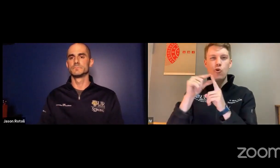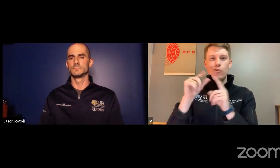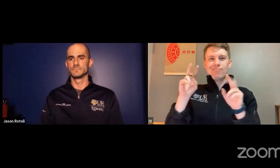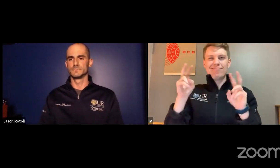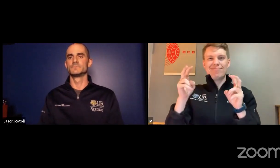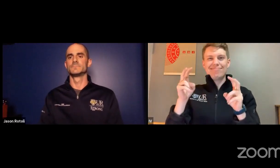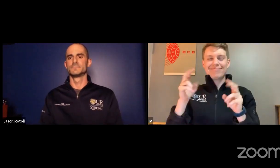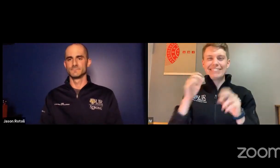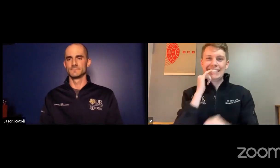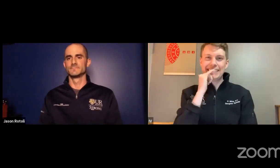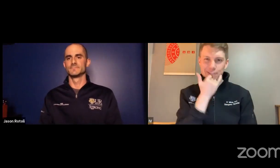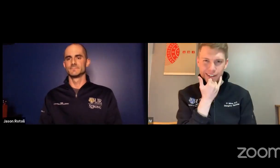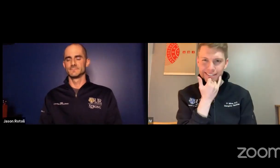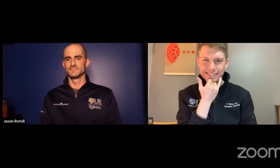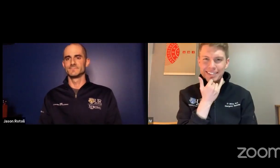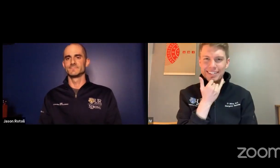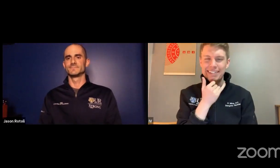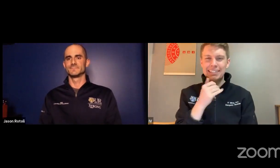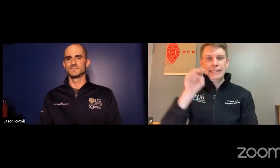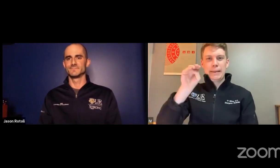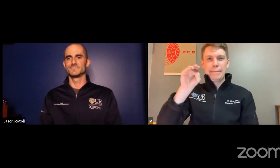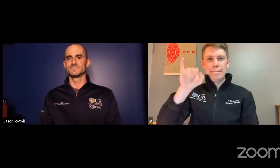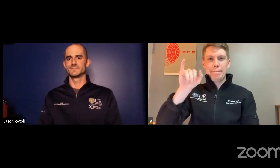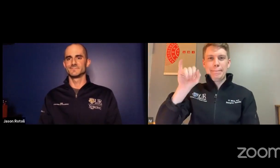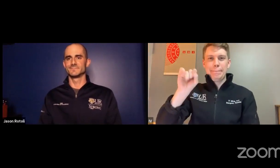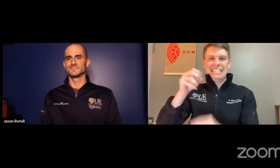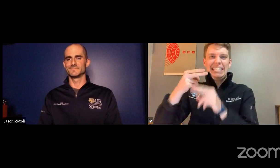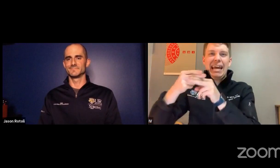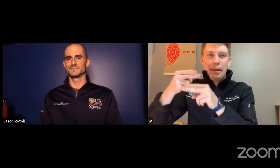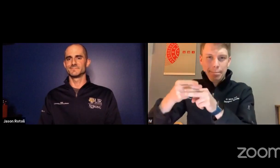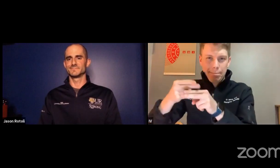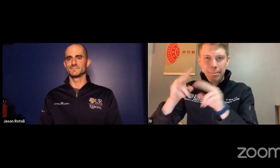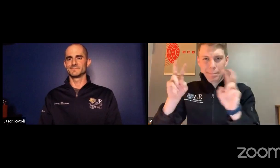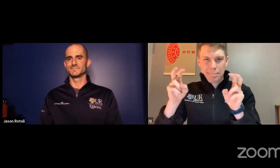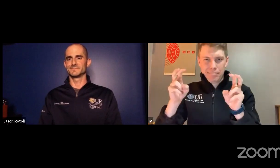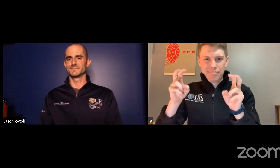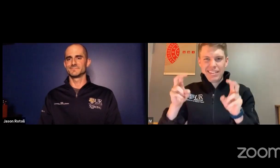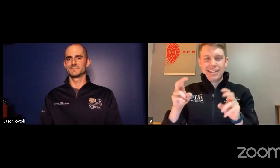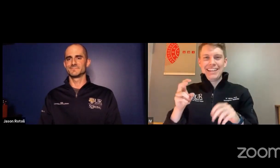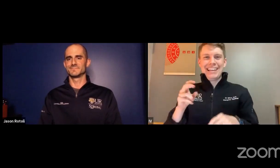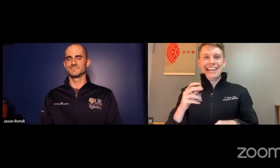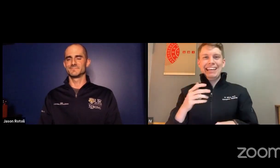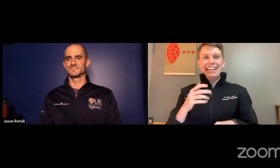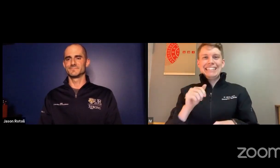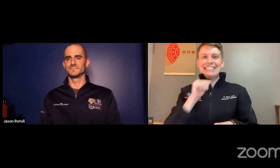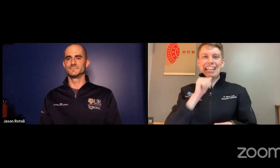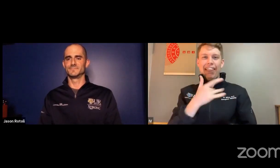other questions. I think there's another good question here. What is the